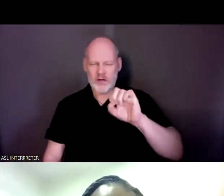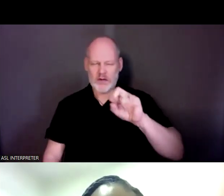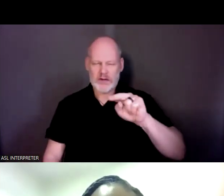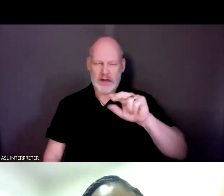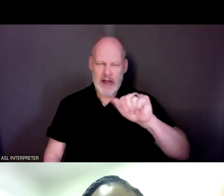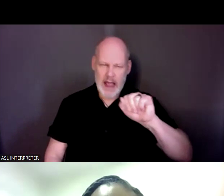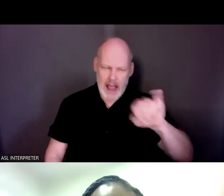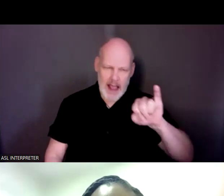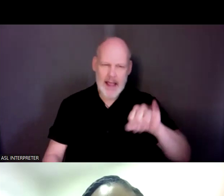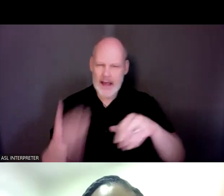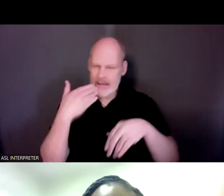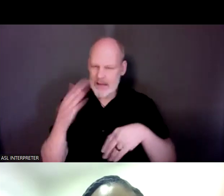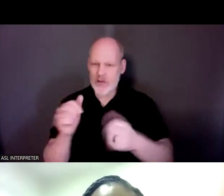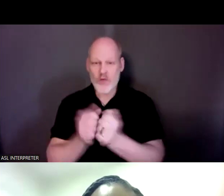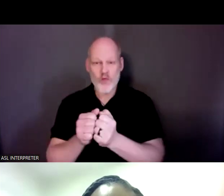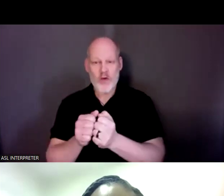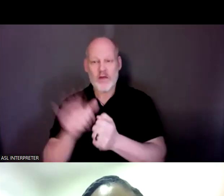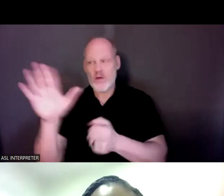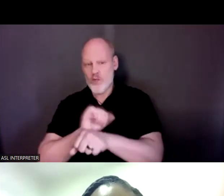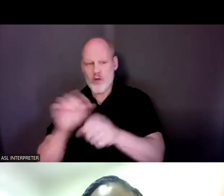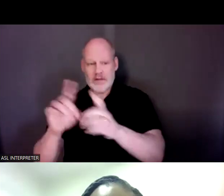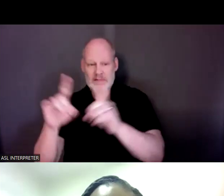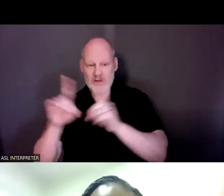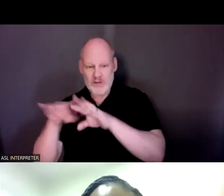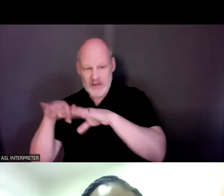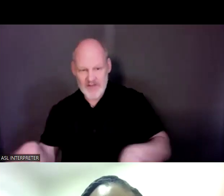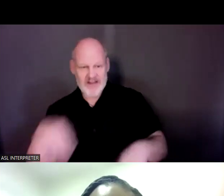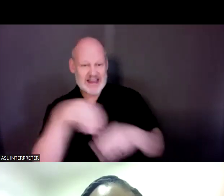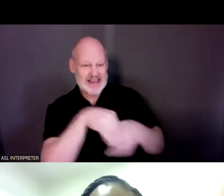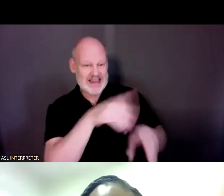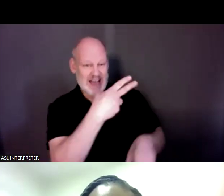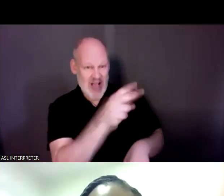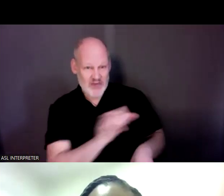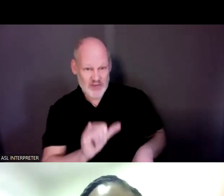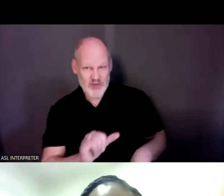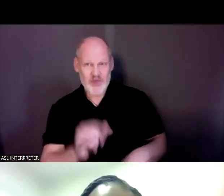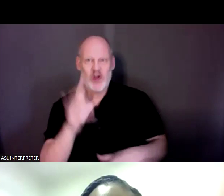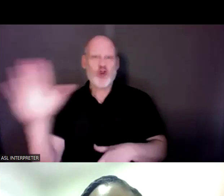and um in a high school um what you've shared today is really remarkable I know I've I've